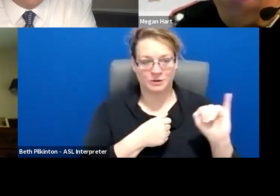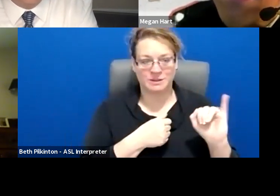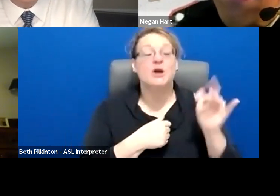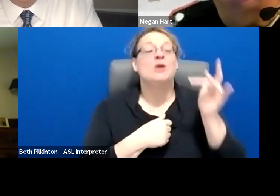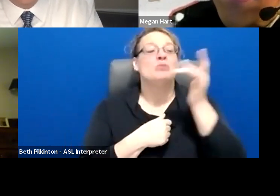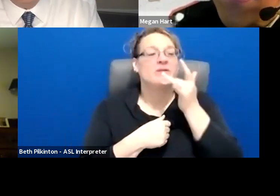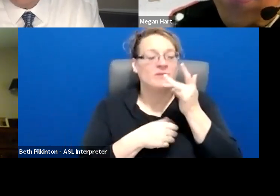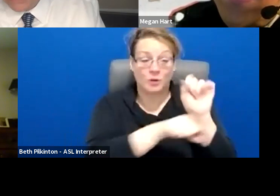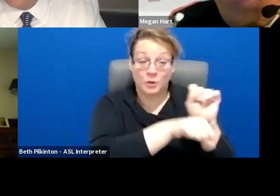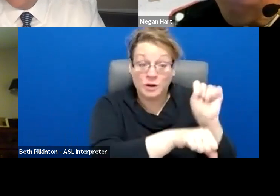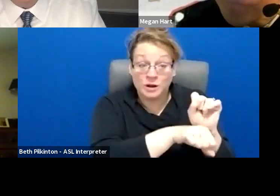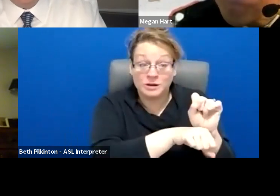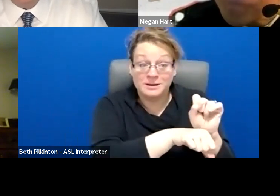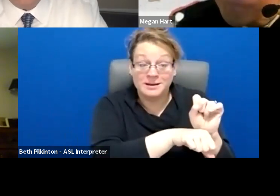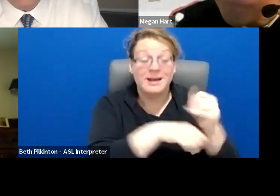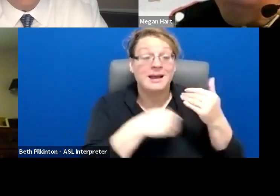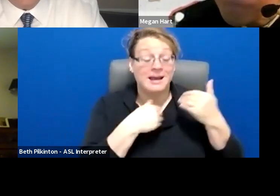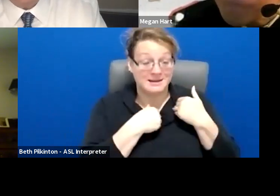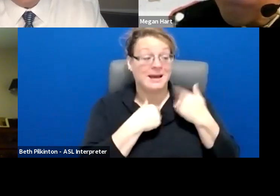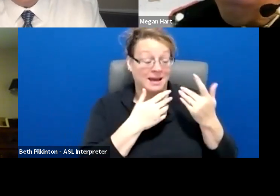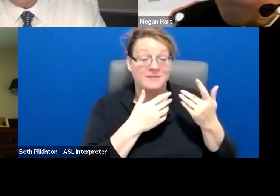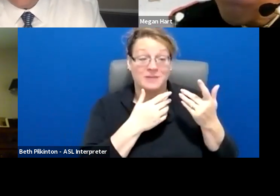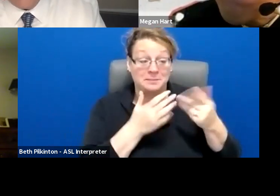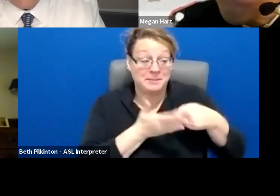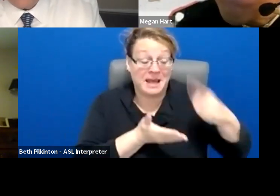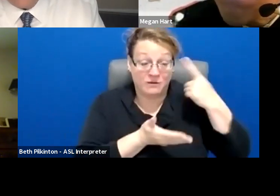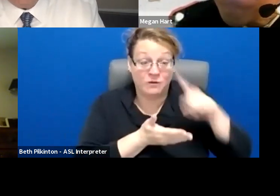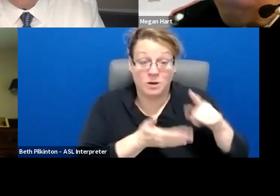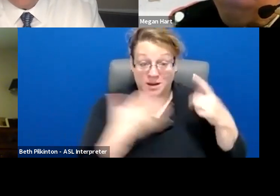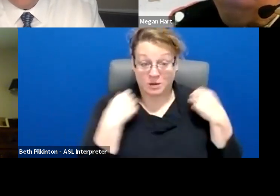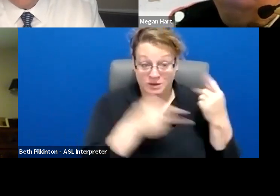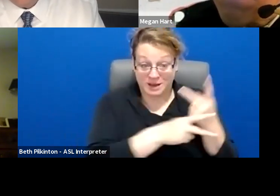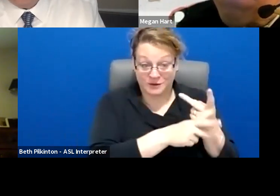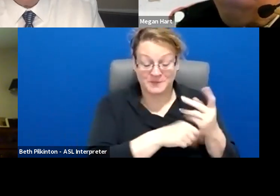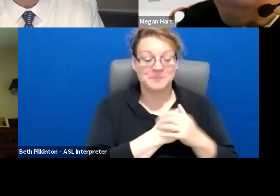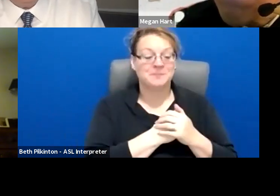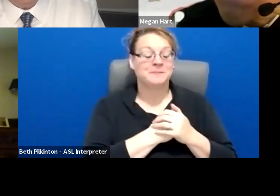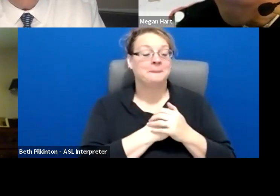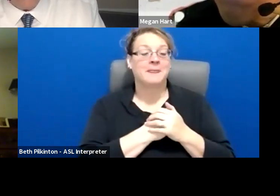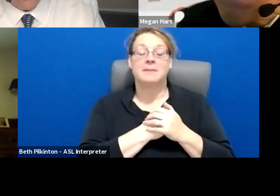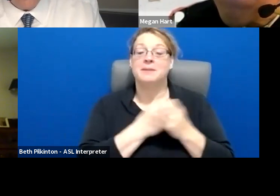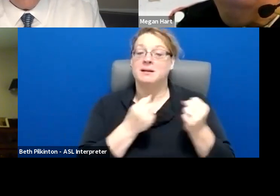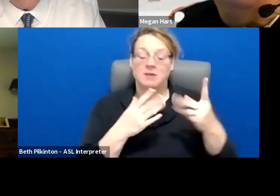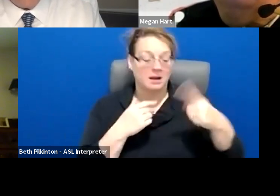They are getting free medical, why are they complaining?